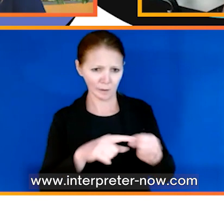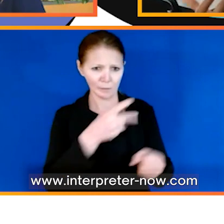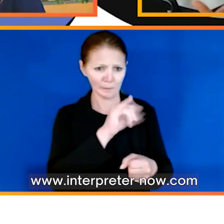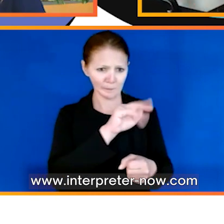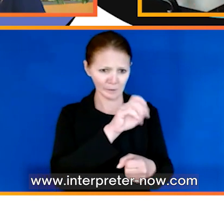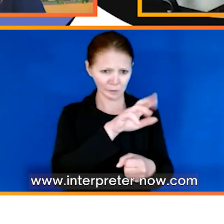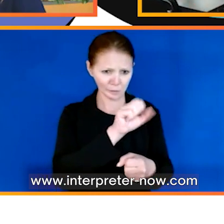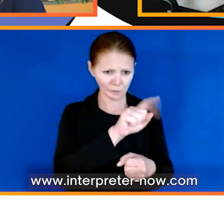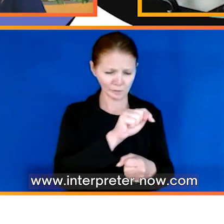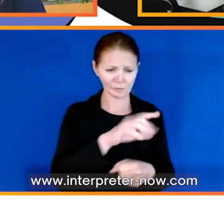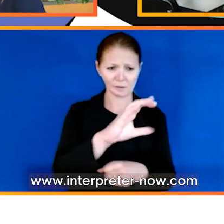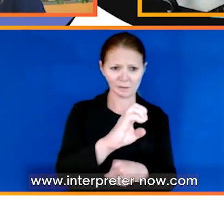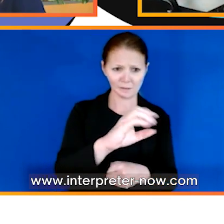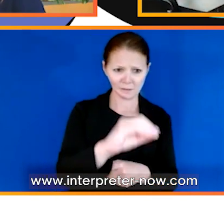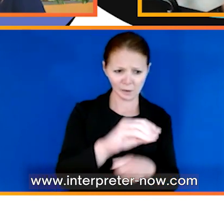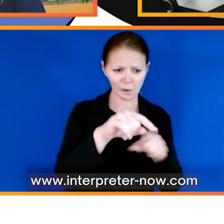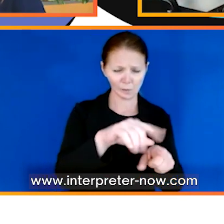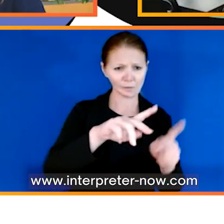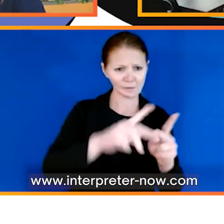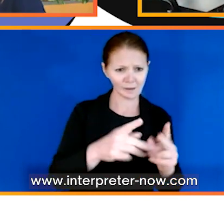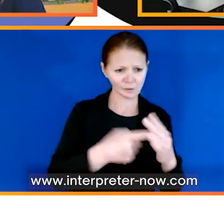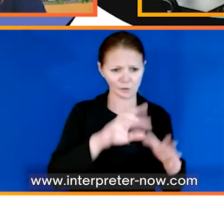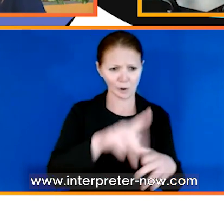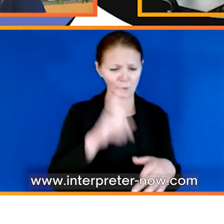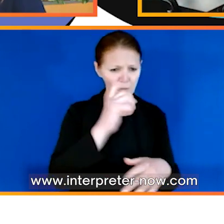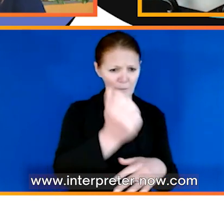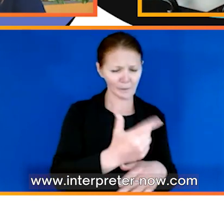We did assessment and put together a report.